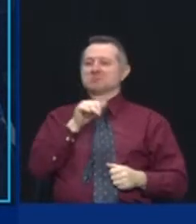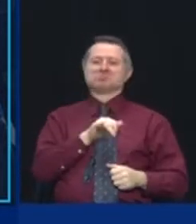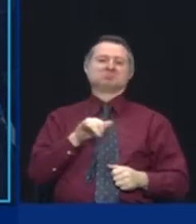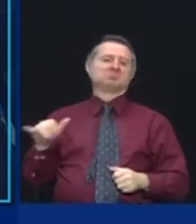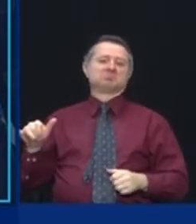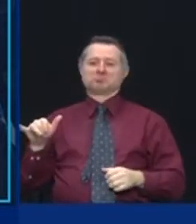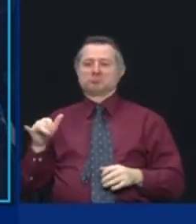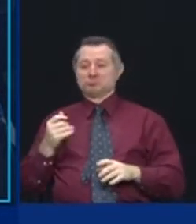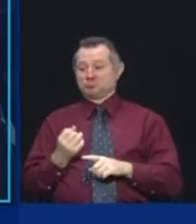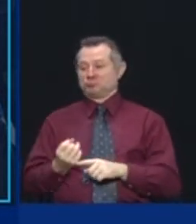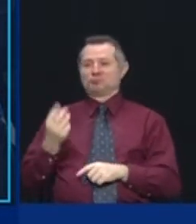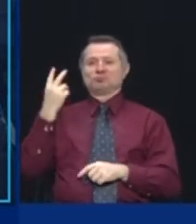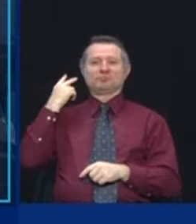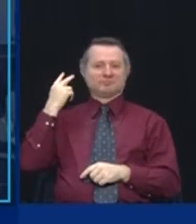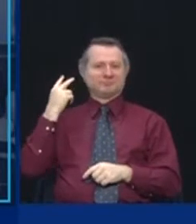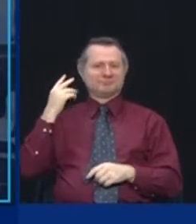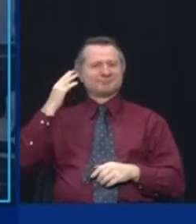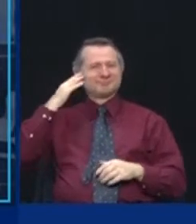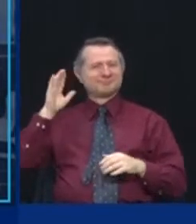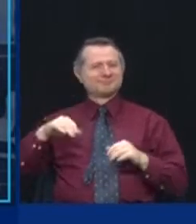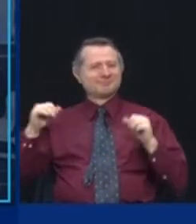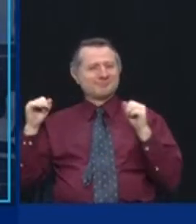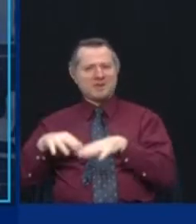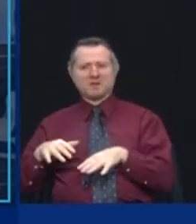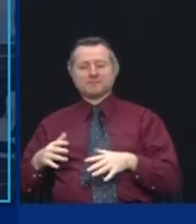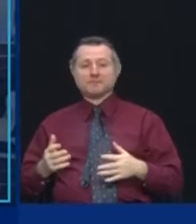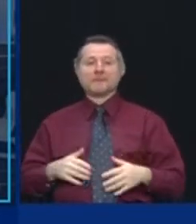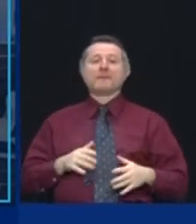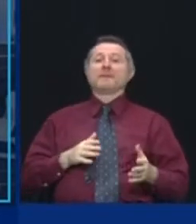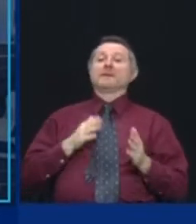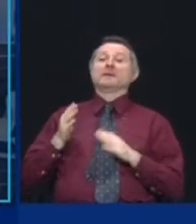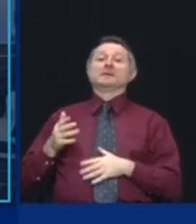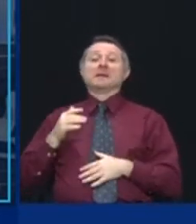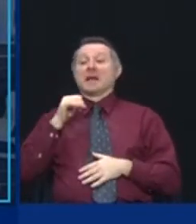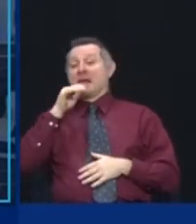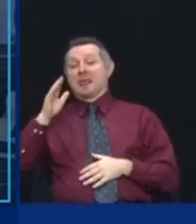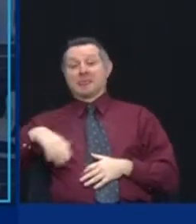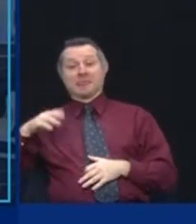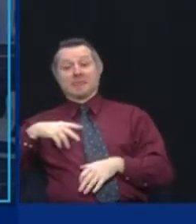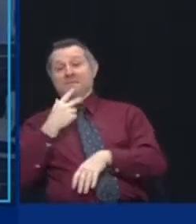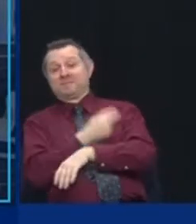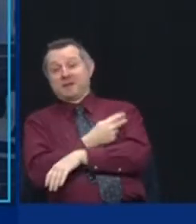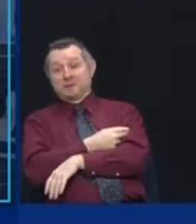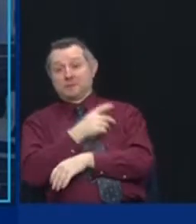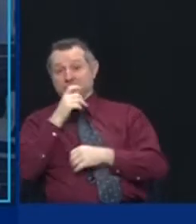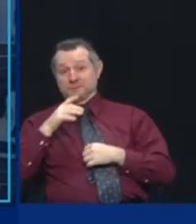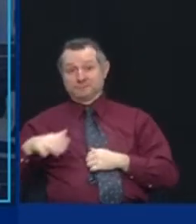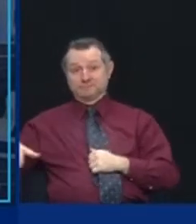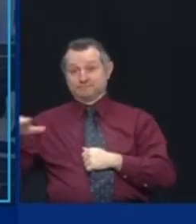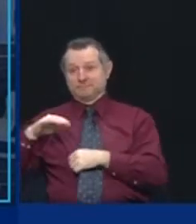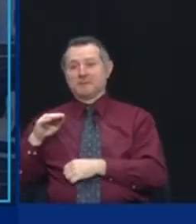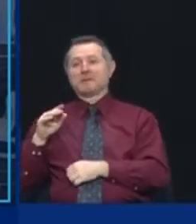WE ASK THEM TO WEAR MASKS. BUT YOU ATTEND THE BALL GAME LIKE YOU ATTENDED THE BALL GAME TWO YEARS AGO.